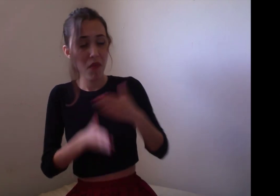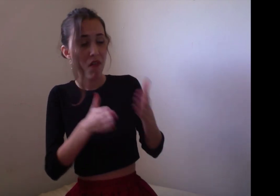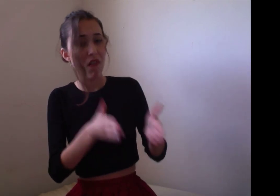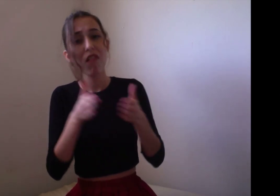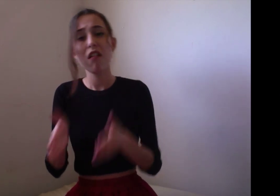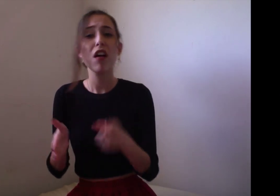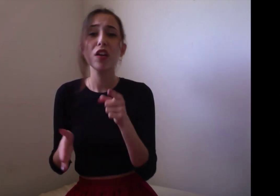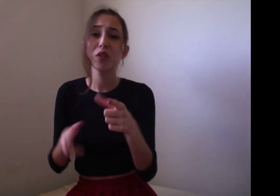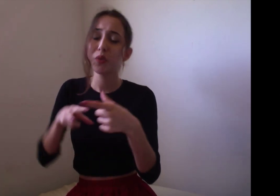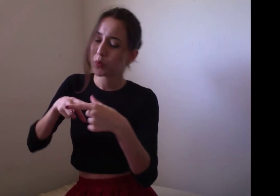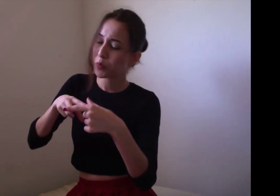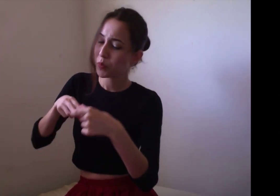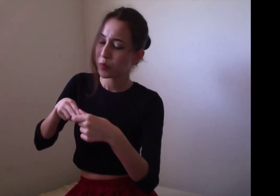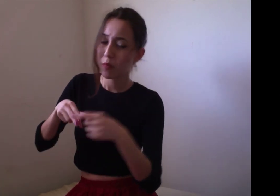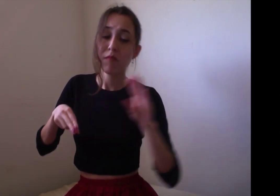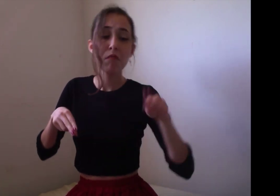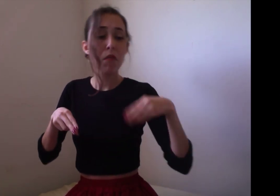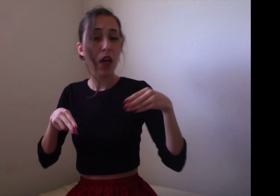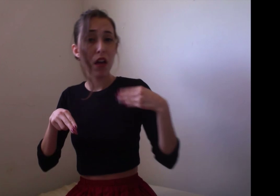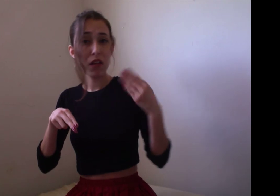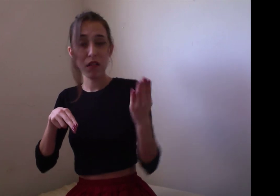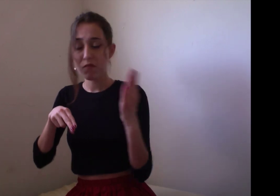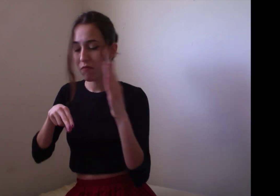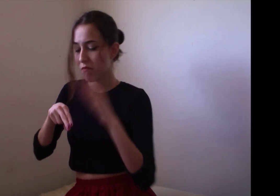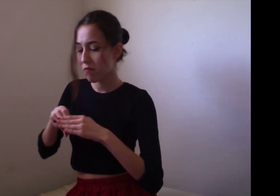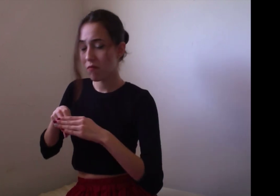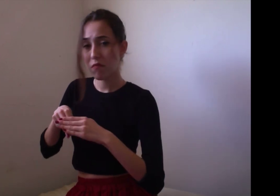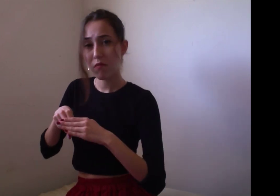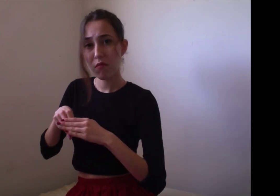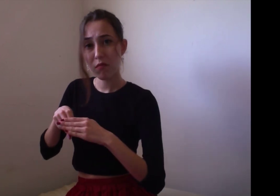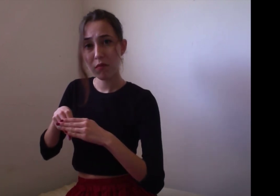Closed my legs, covered me?